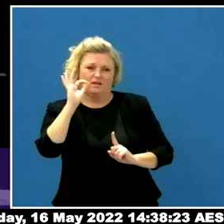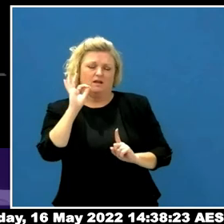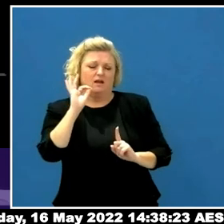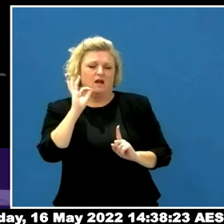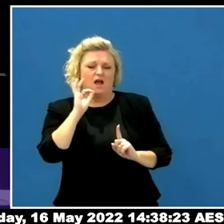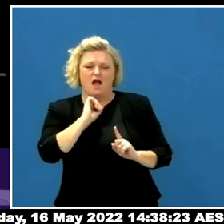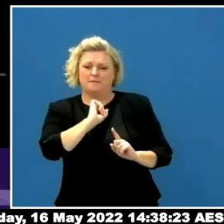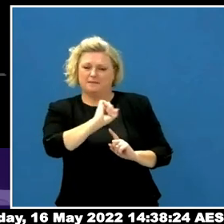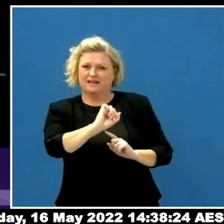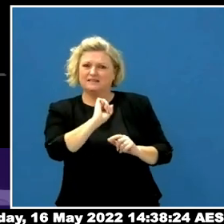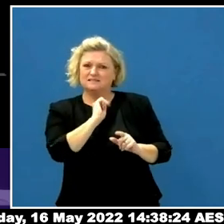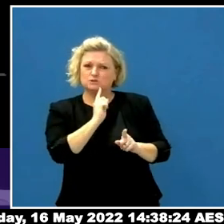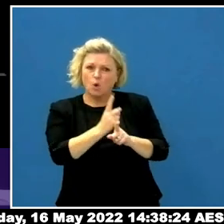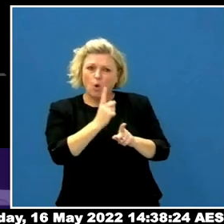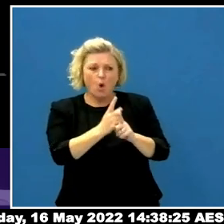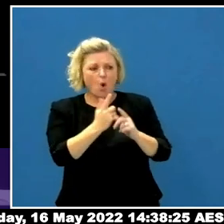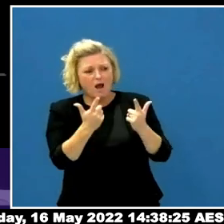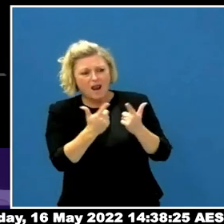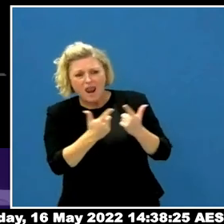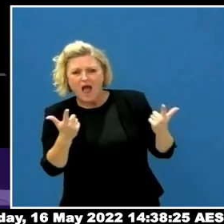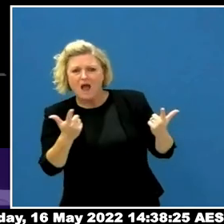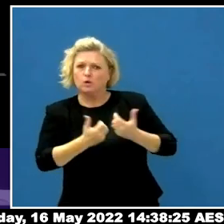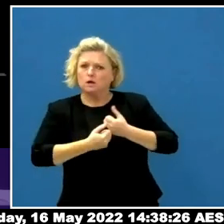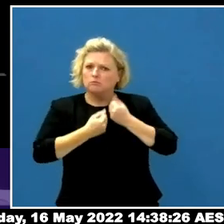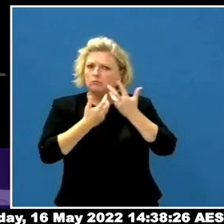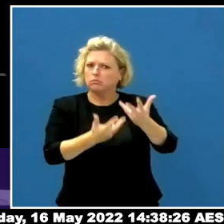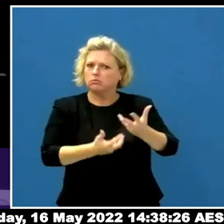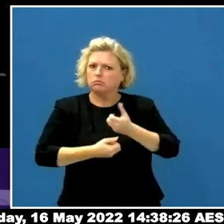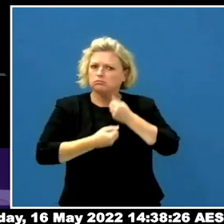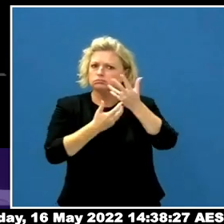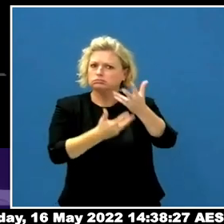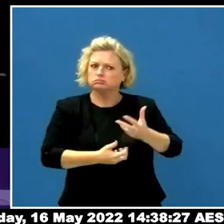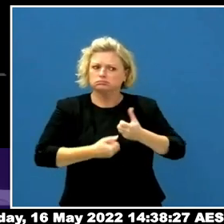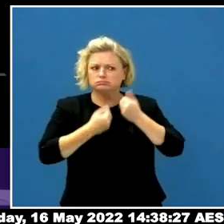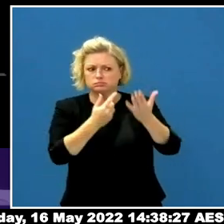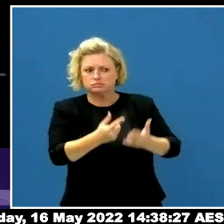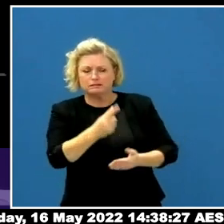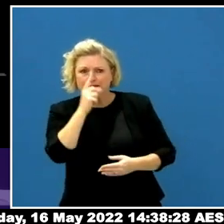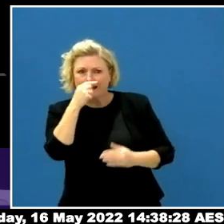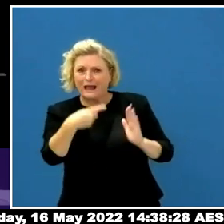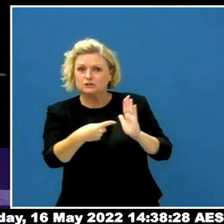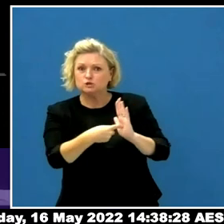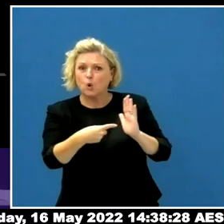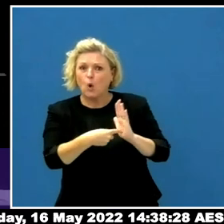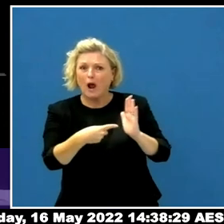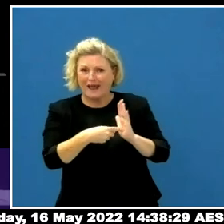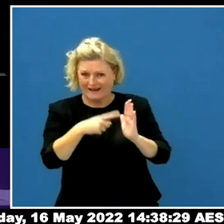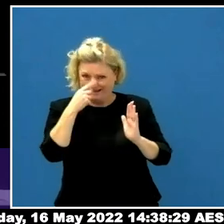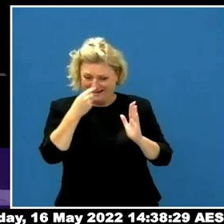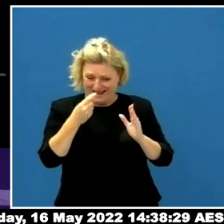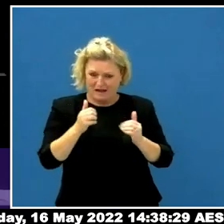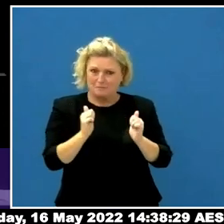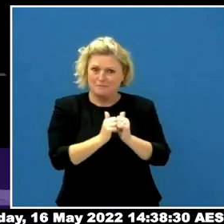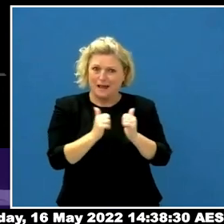He's actually wiping his own backside. He's helping himself in the shower and helping him dress himself.